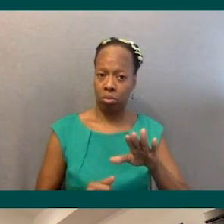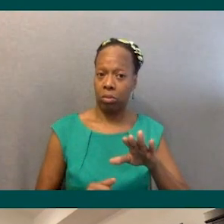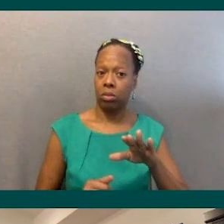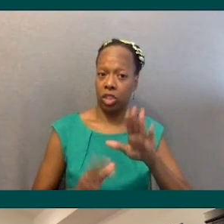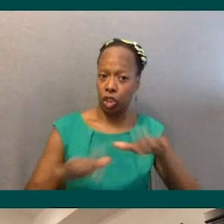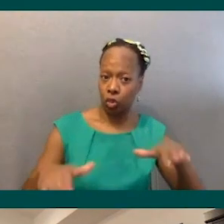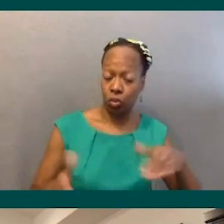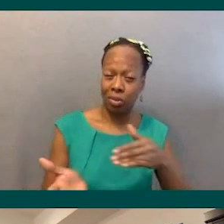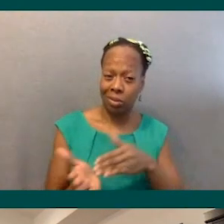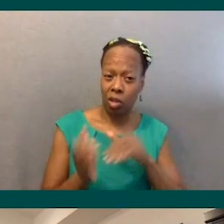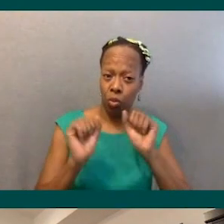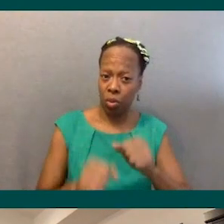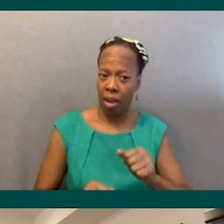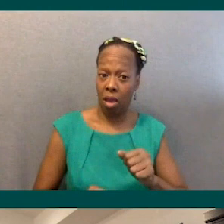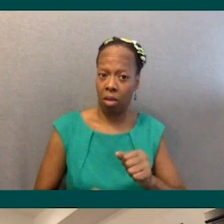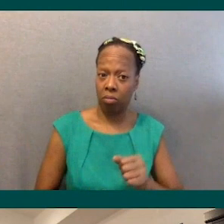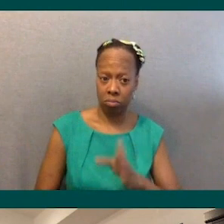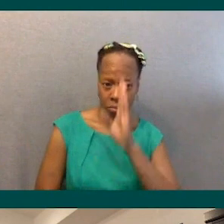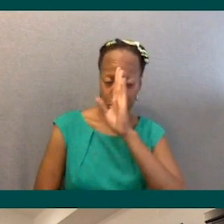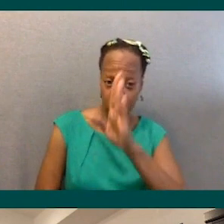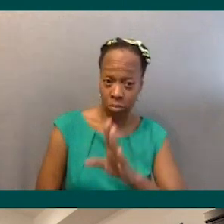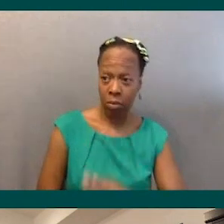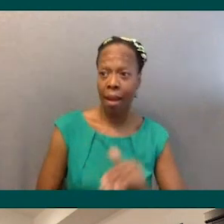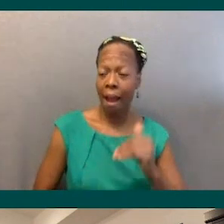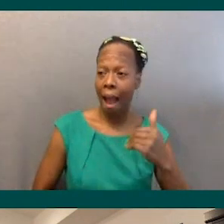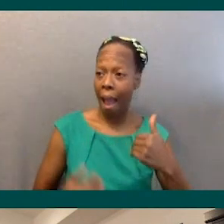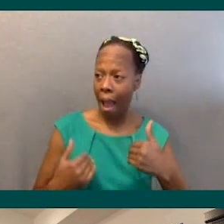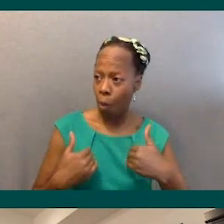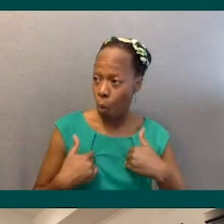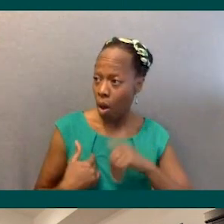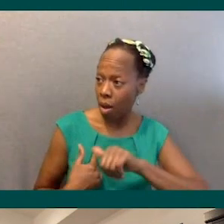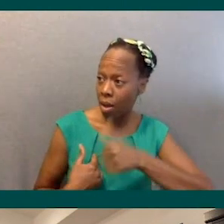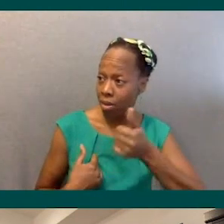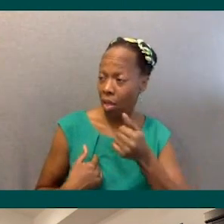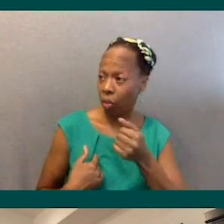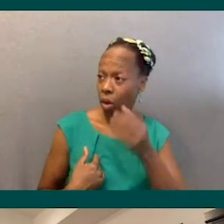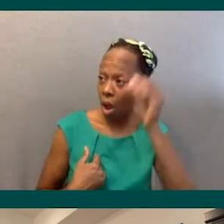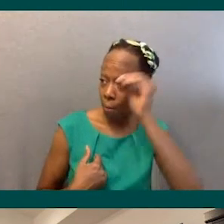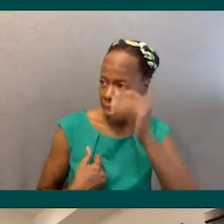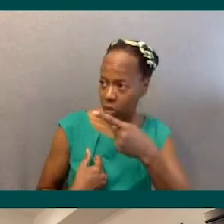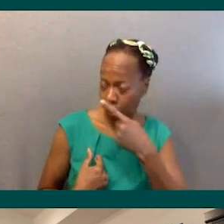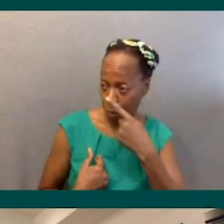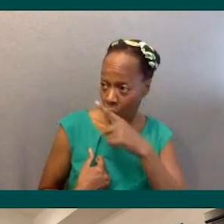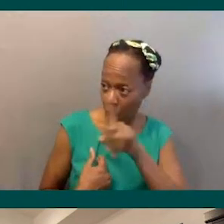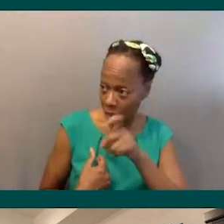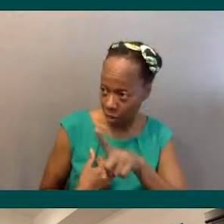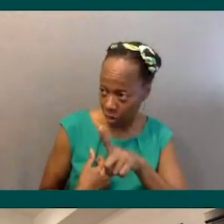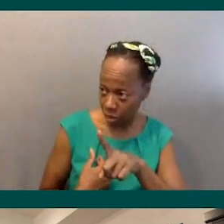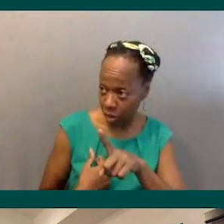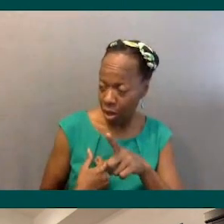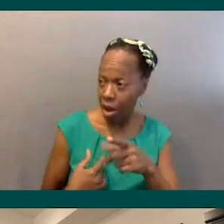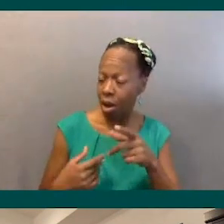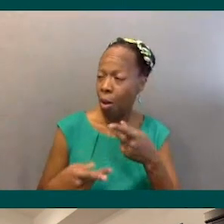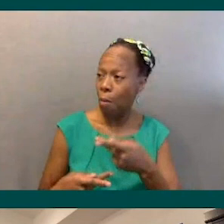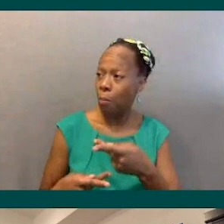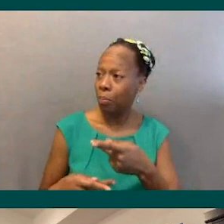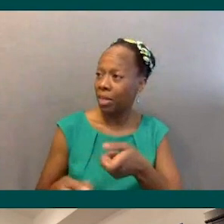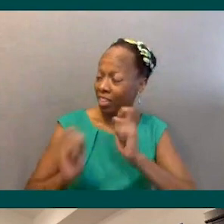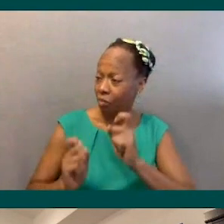maybe I need to get another opinion, maybe I need to speak with a specialist. The question then becomes what sort of a specialist,